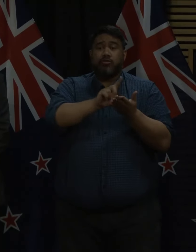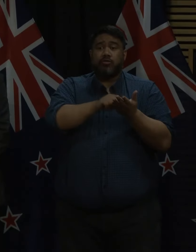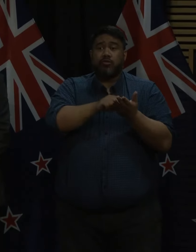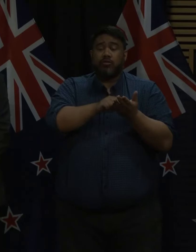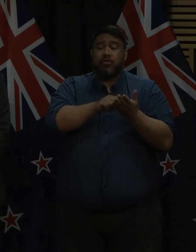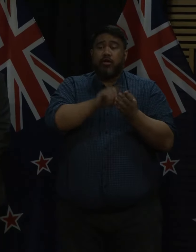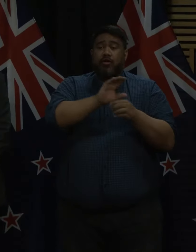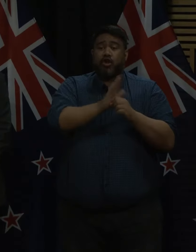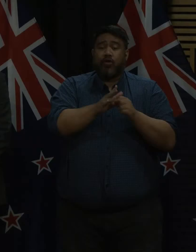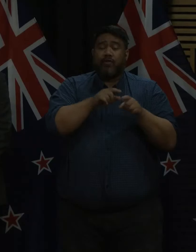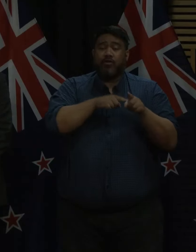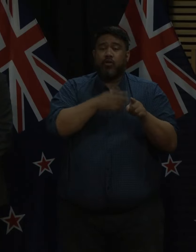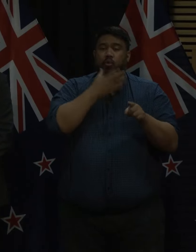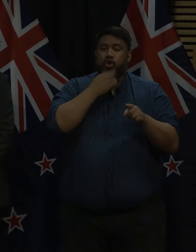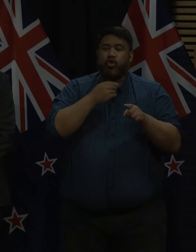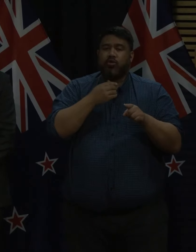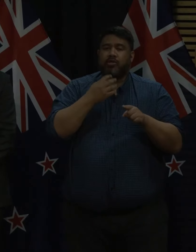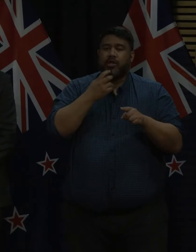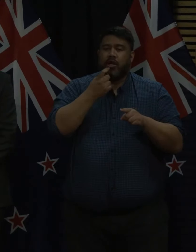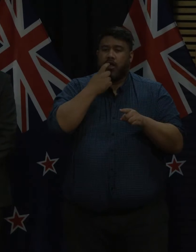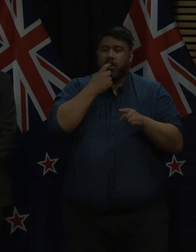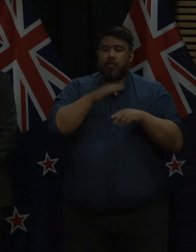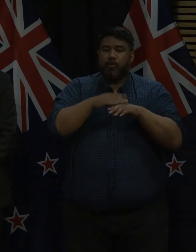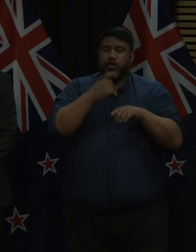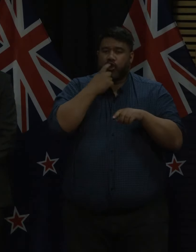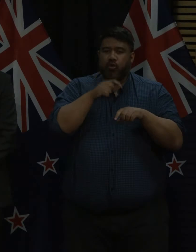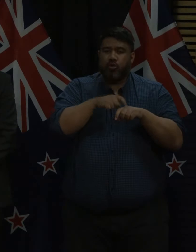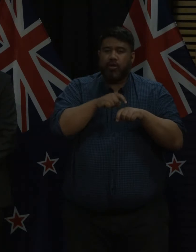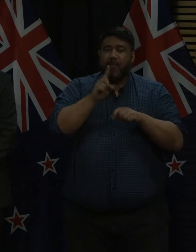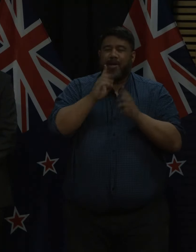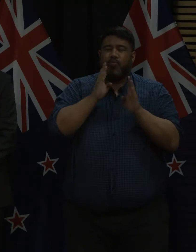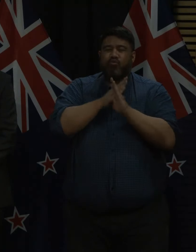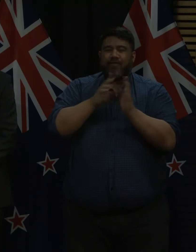the existing QR system?